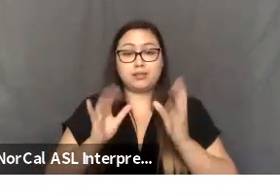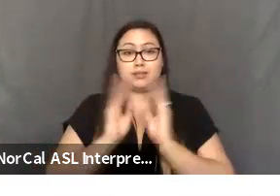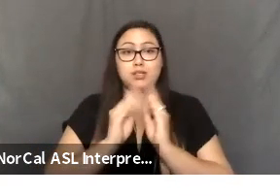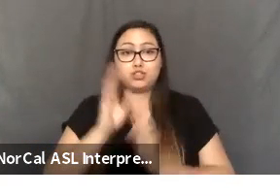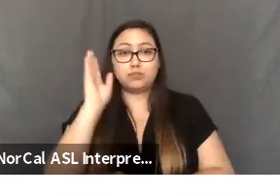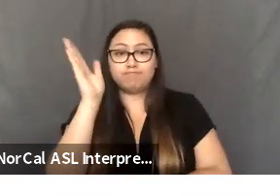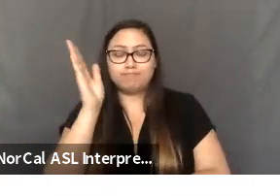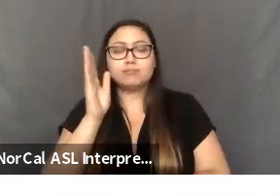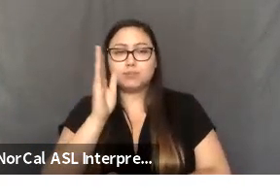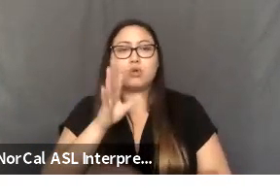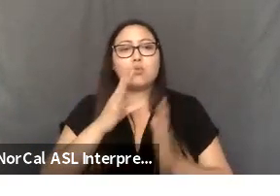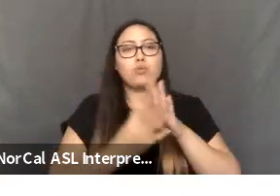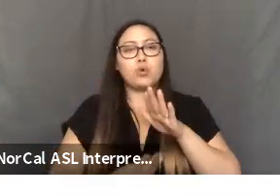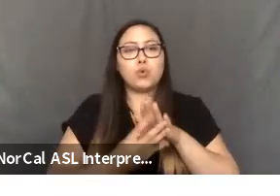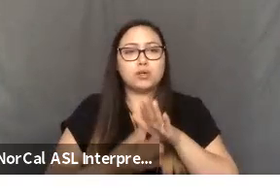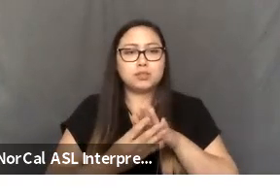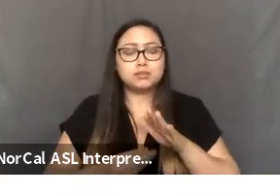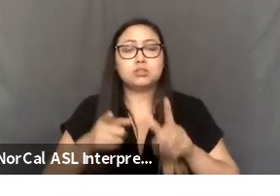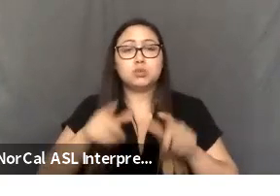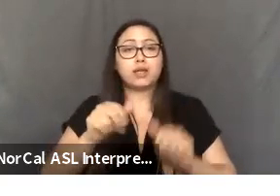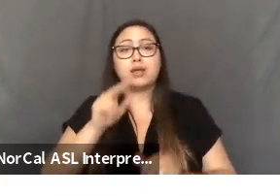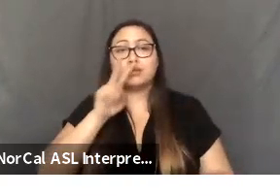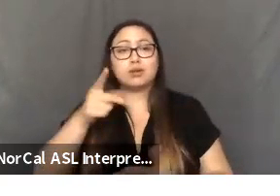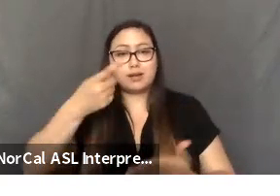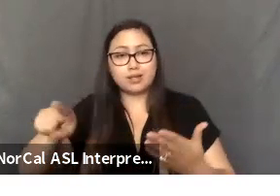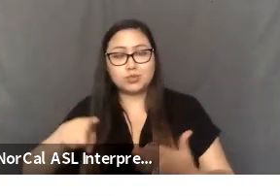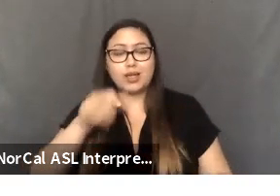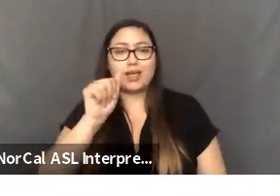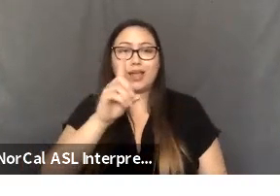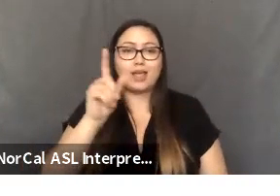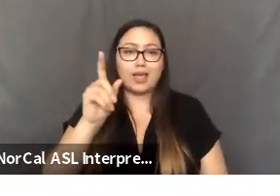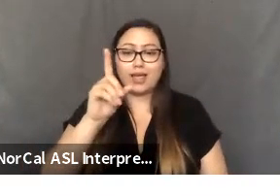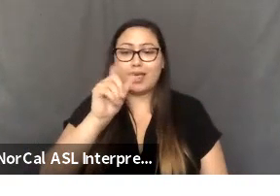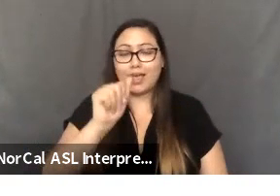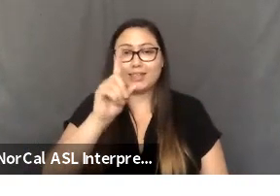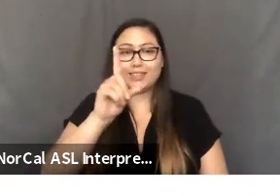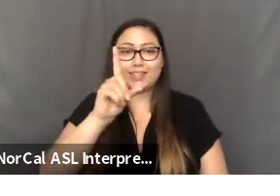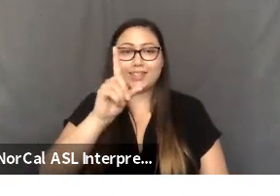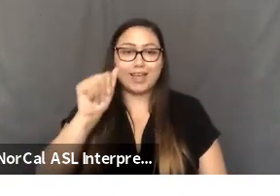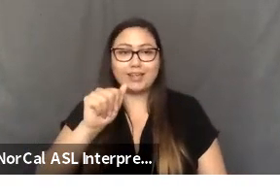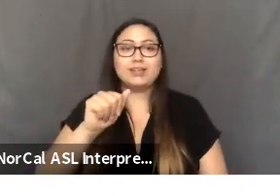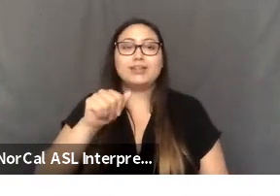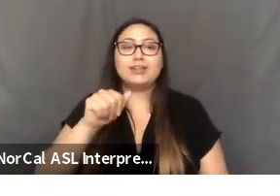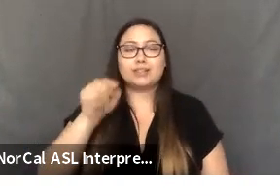viewing next week at ADApresentations.org in the Archive section of healthcare. And let me